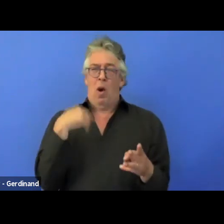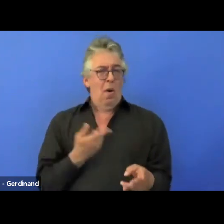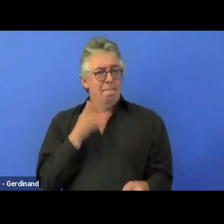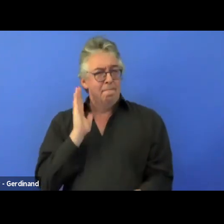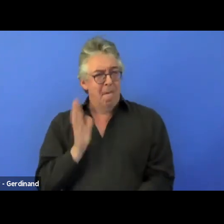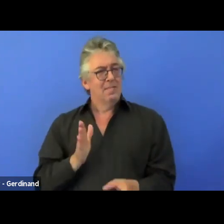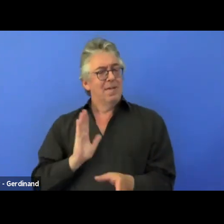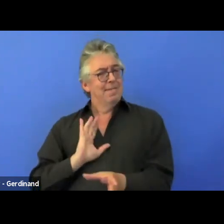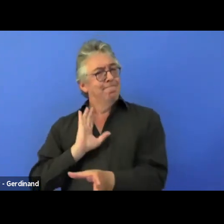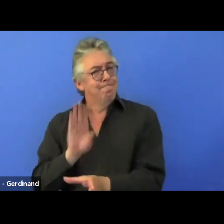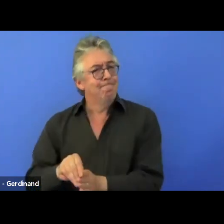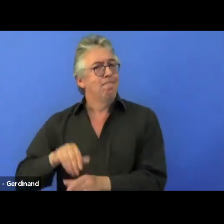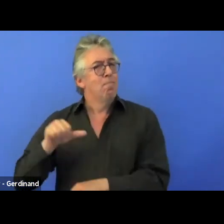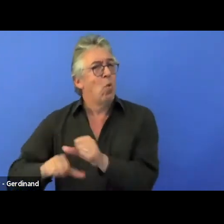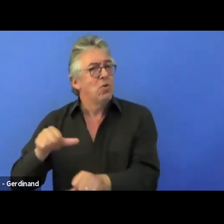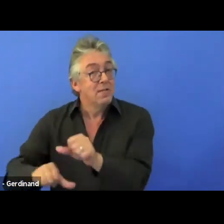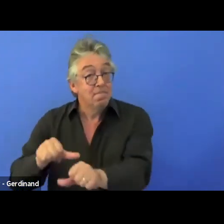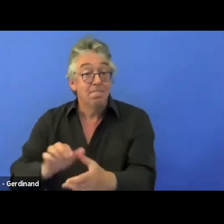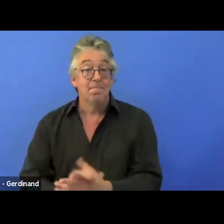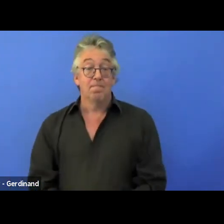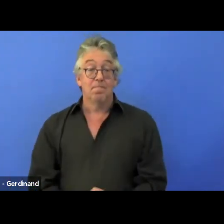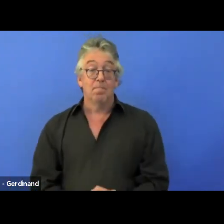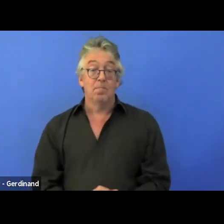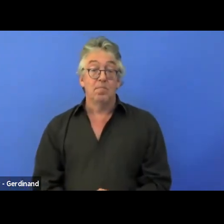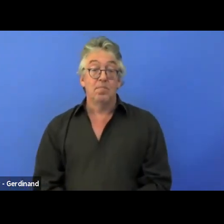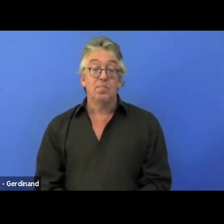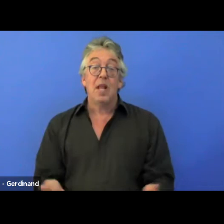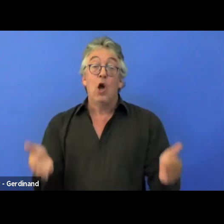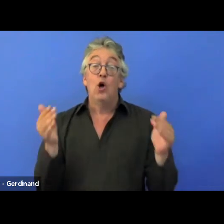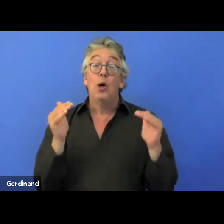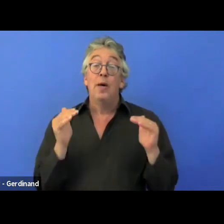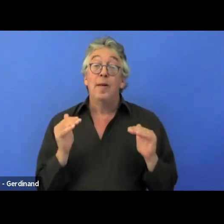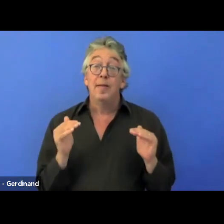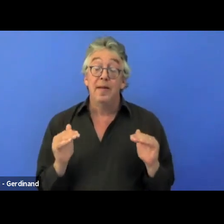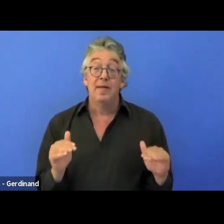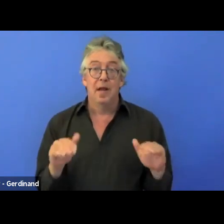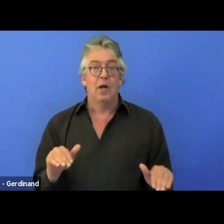Then, I will present you on how EDF is being active in this domain